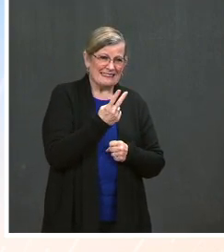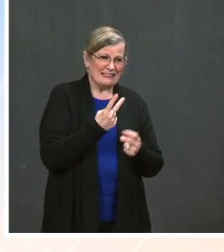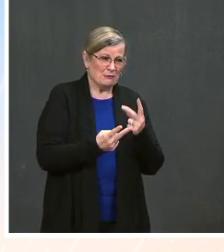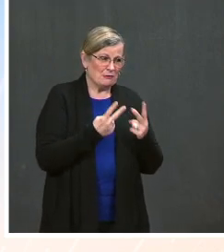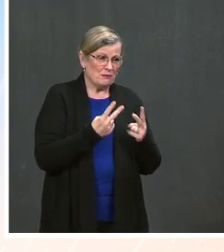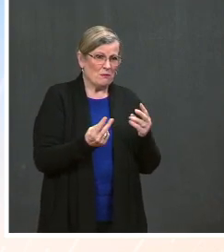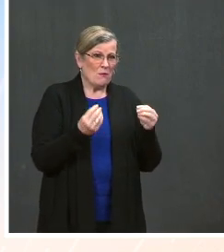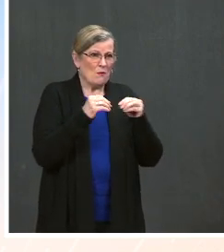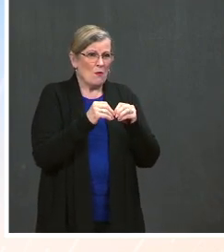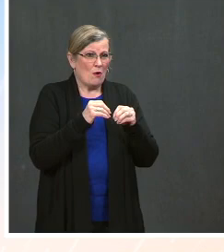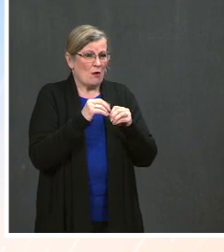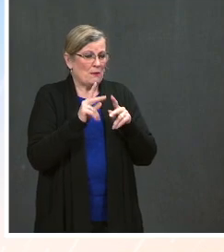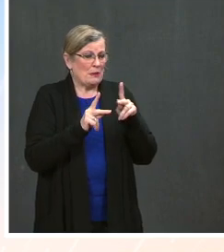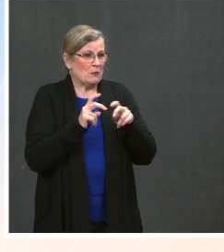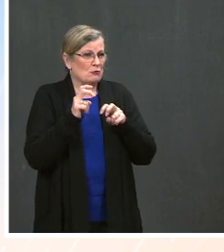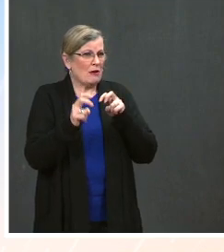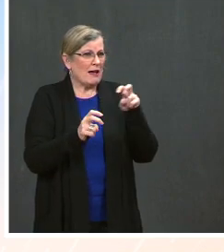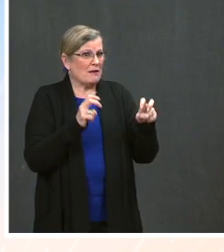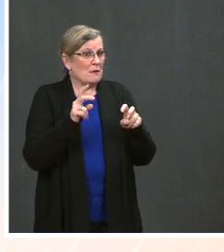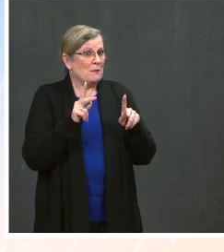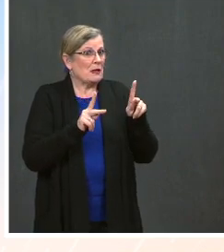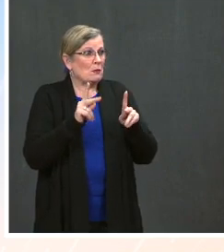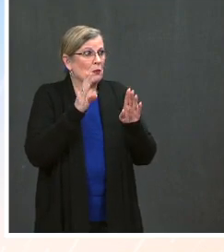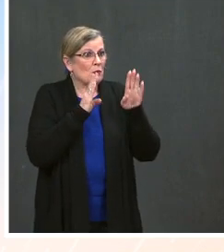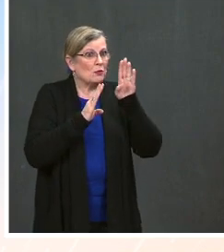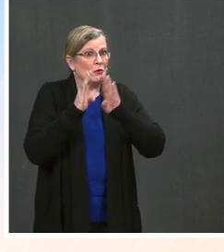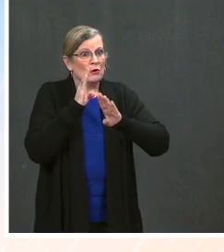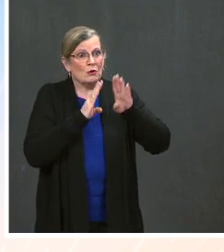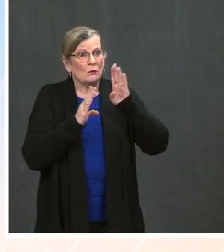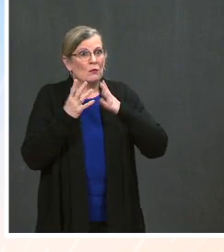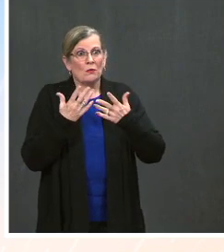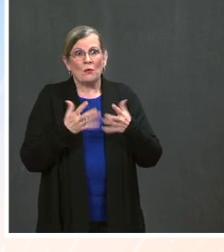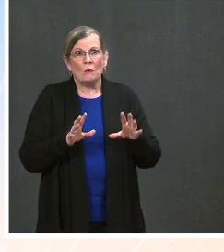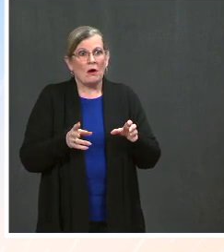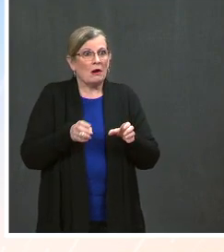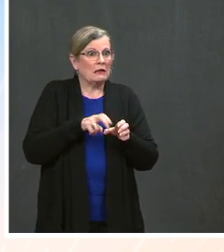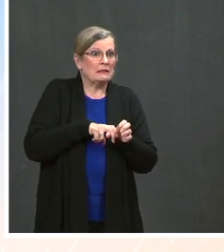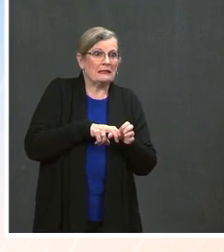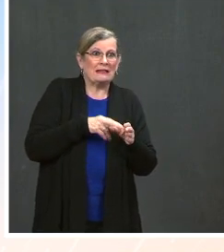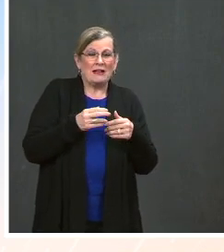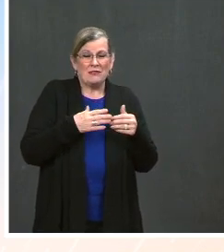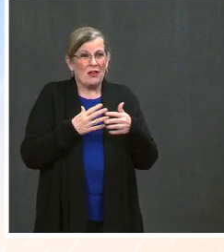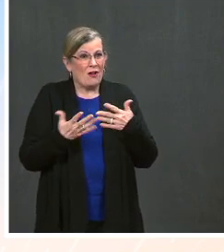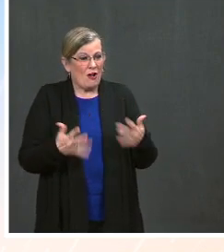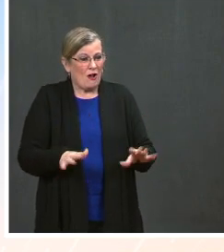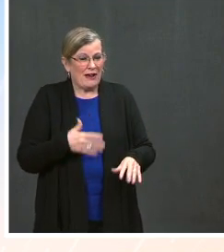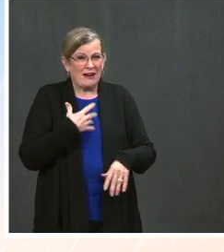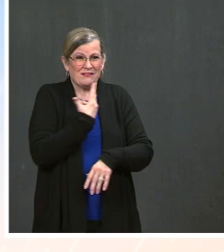They're -- even with the vaccine, they're worried. So we just have to continue to educate and continue to fight this virus back. Ms. Psaki: Nancy.